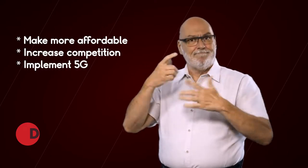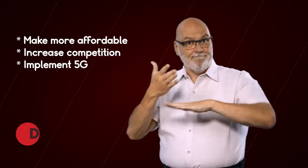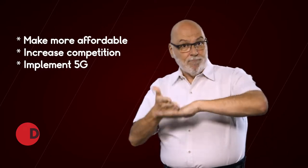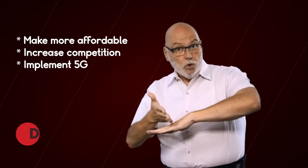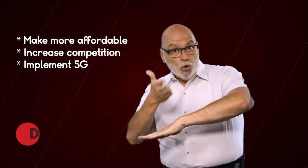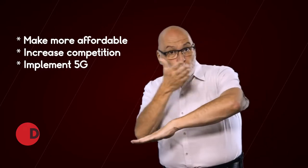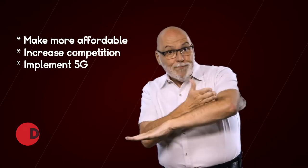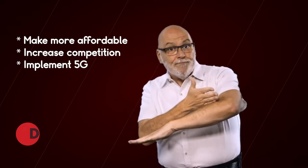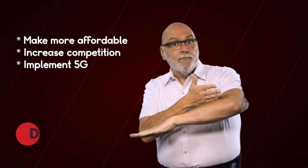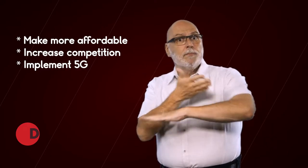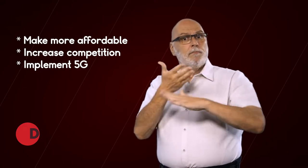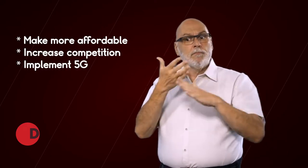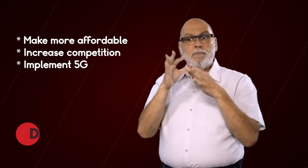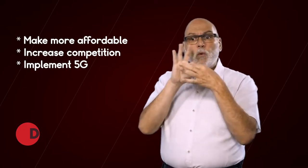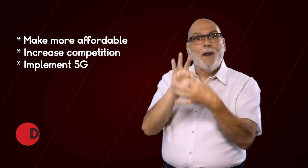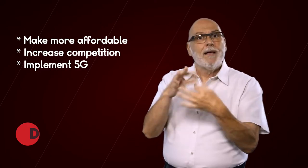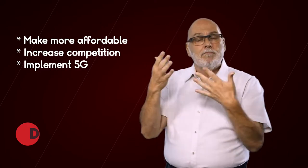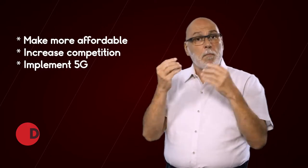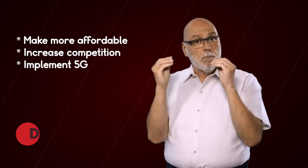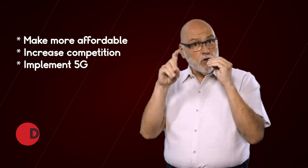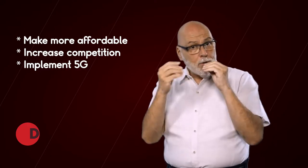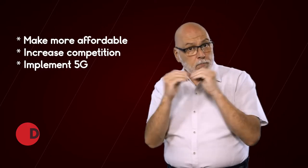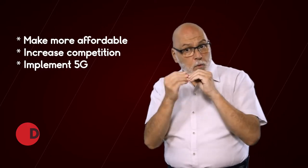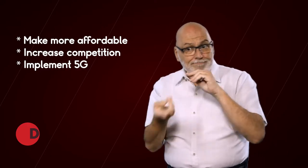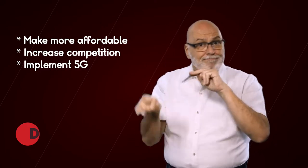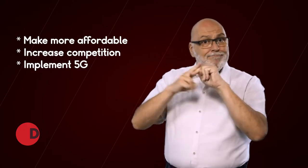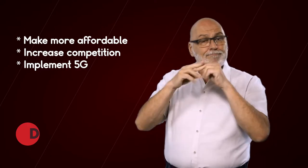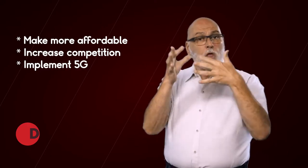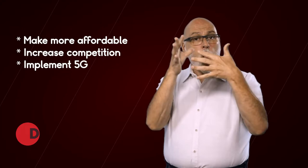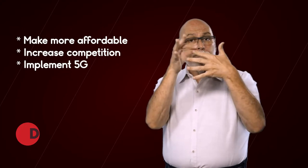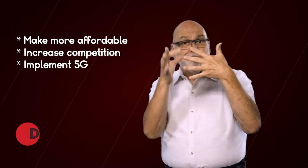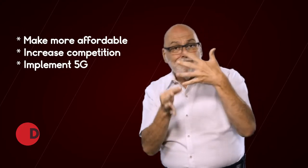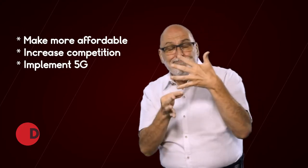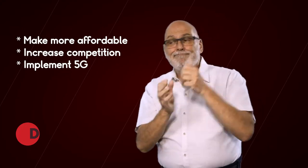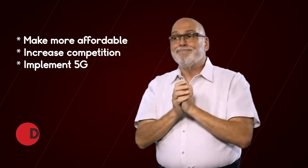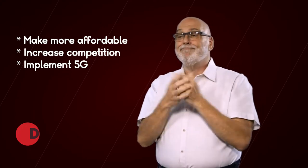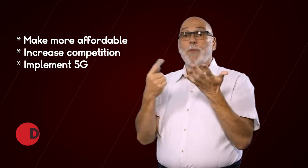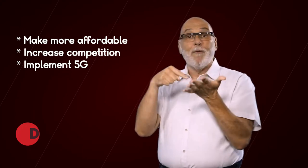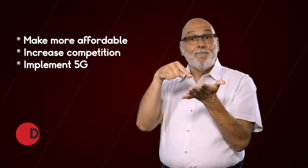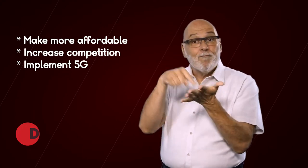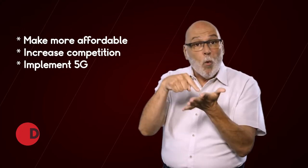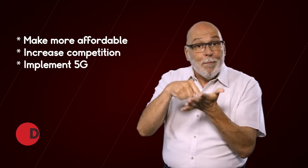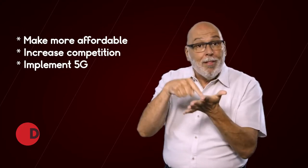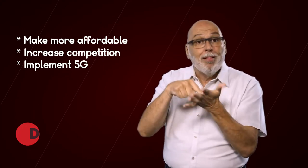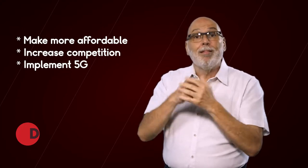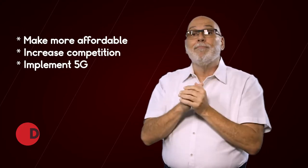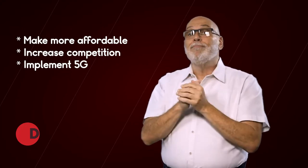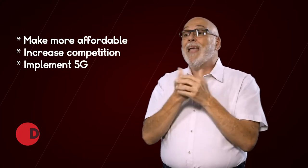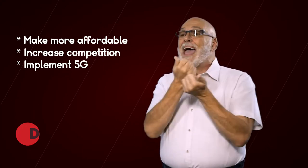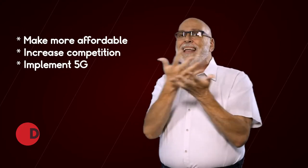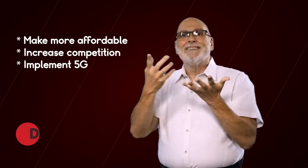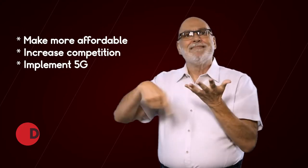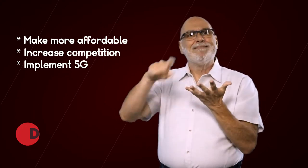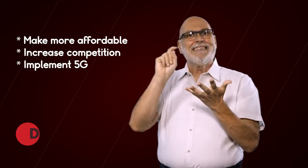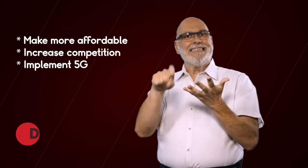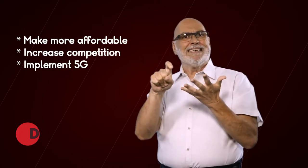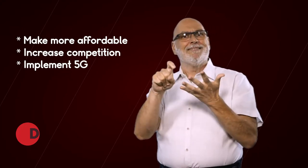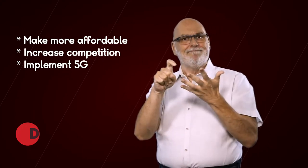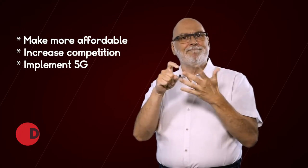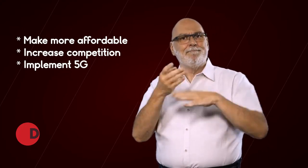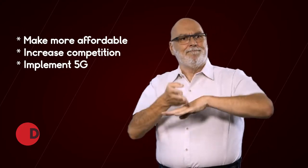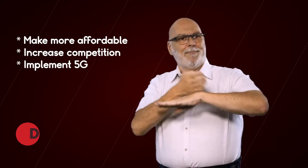to improve choice and affordability and anything